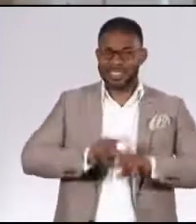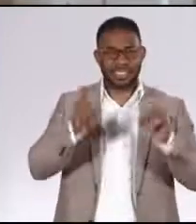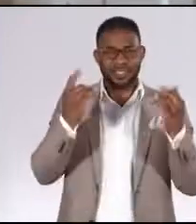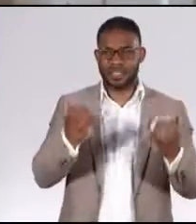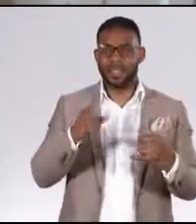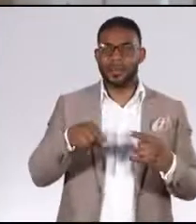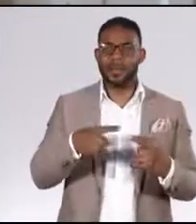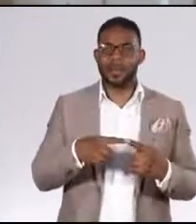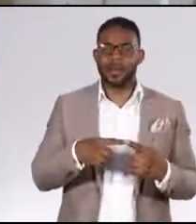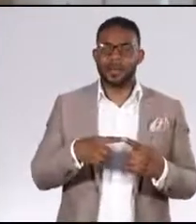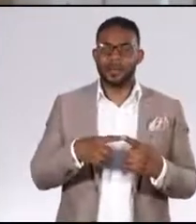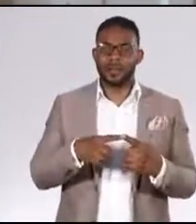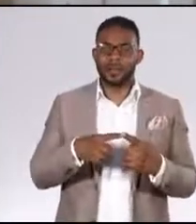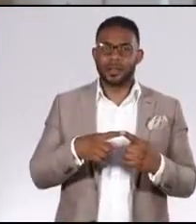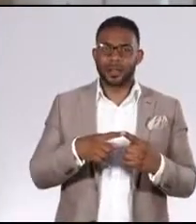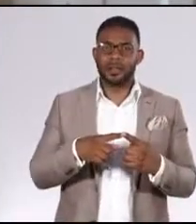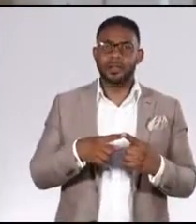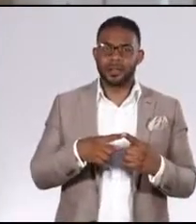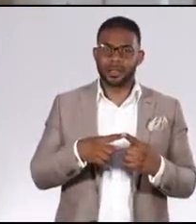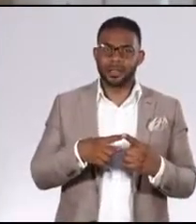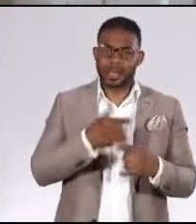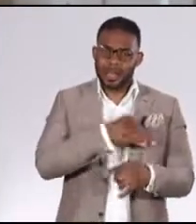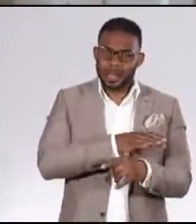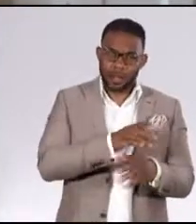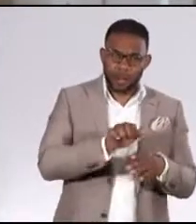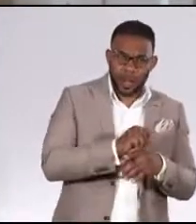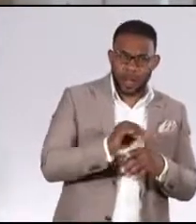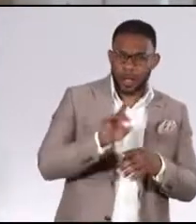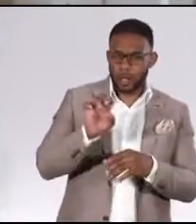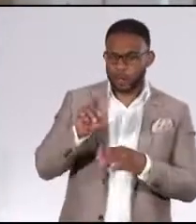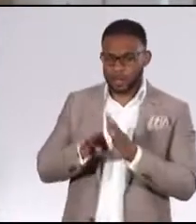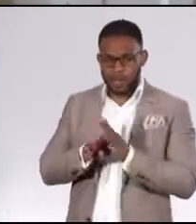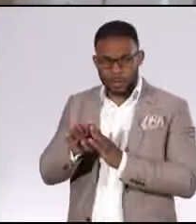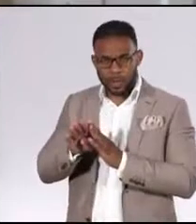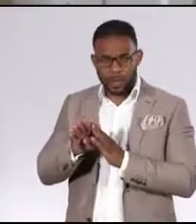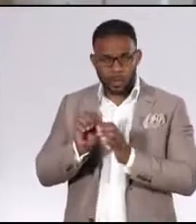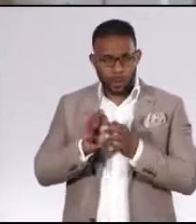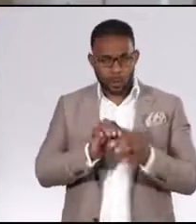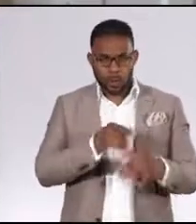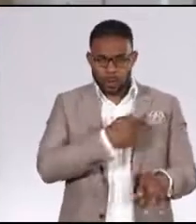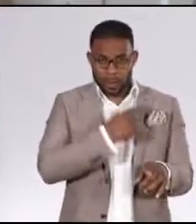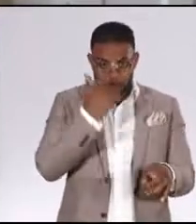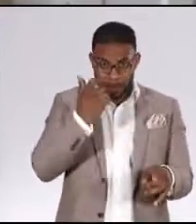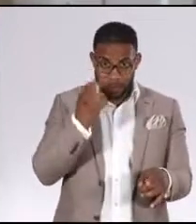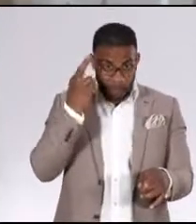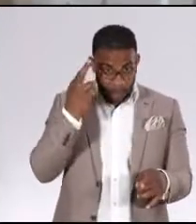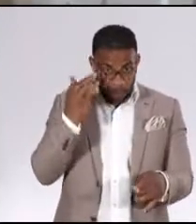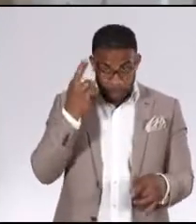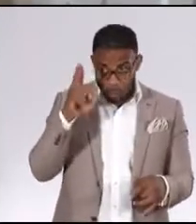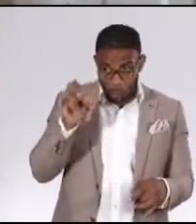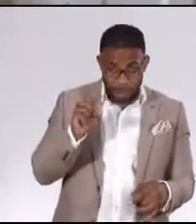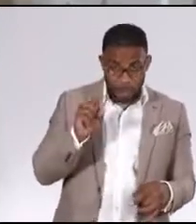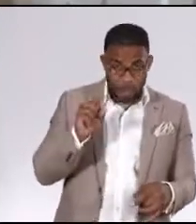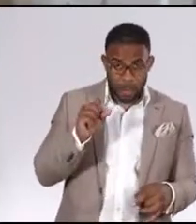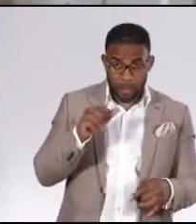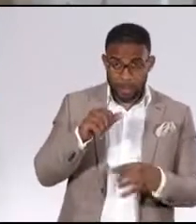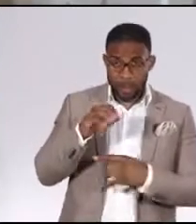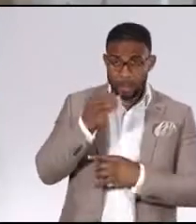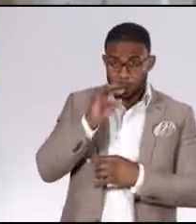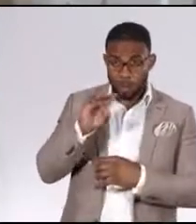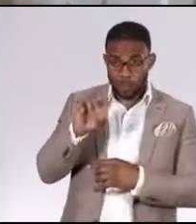uh about clinical practice and also drug development with regard to patients, because the reason the united states would drug administration exists is to protect